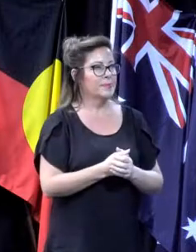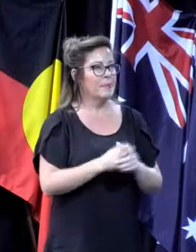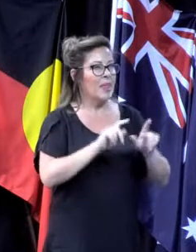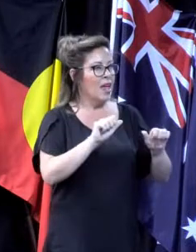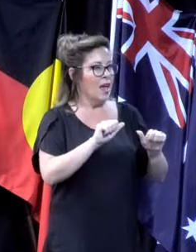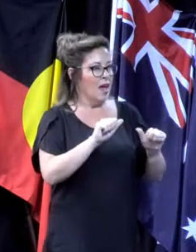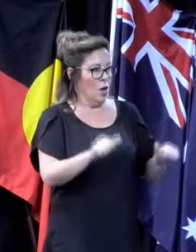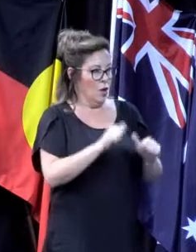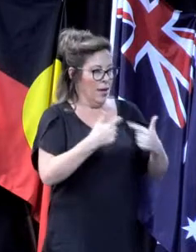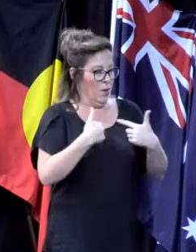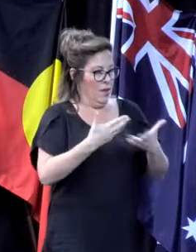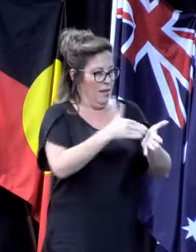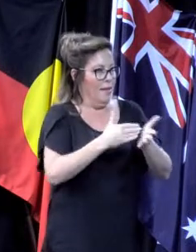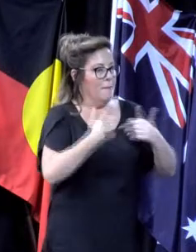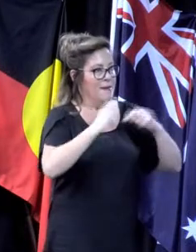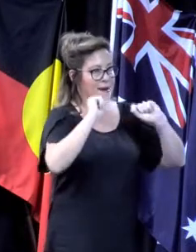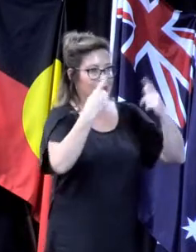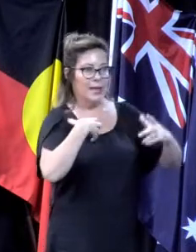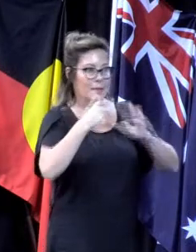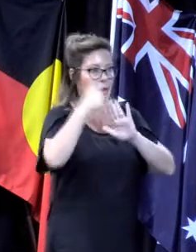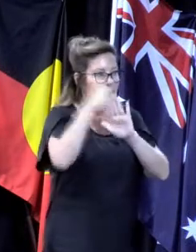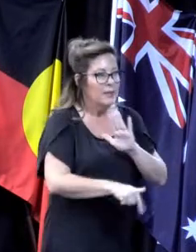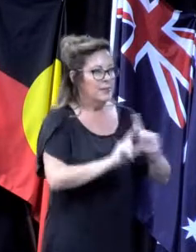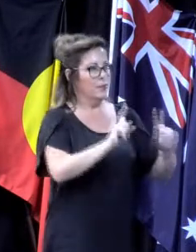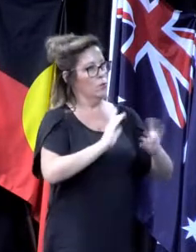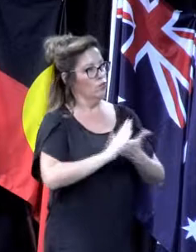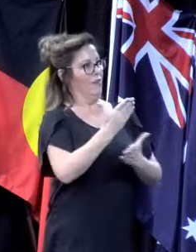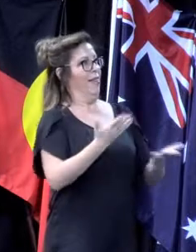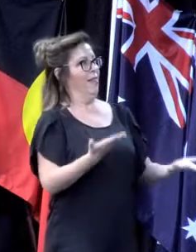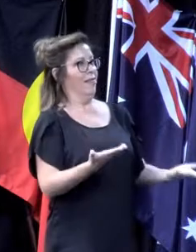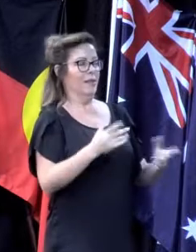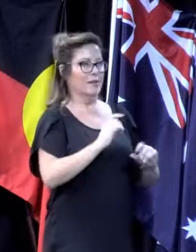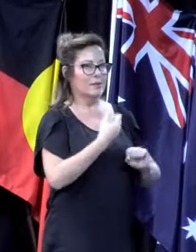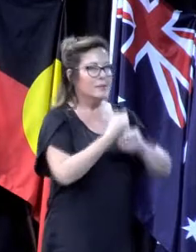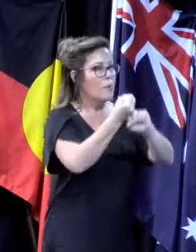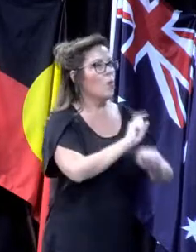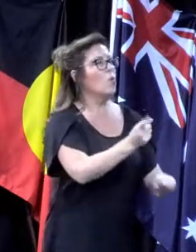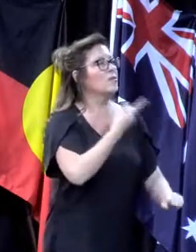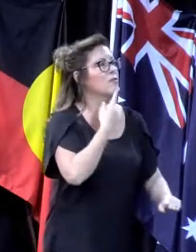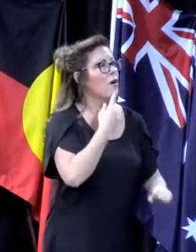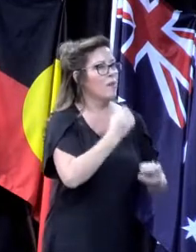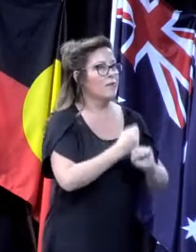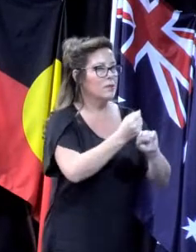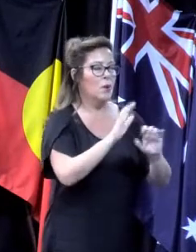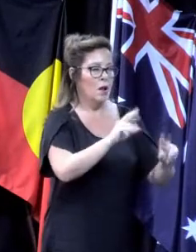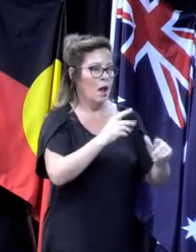So, a principal tells you what they think they want something to look like - what might that be? We're trying to break though the language here.